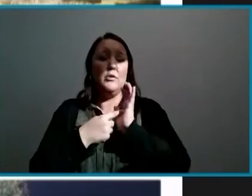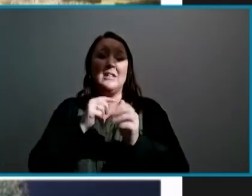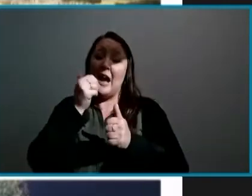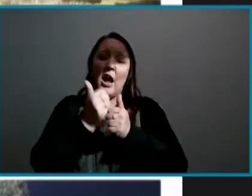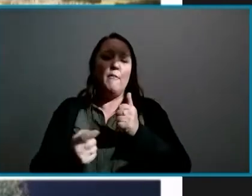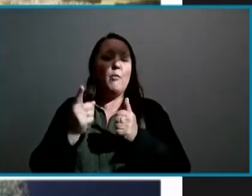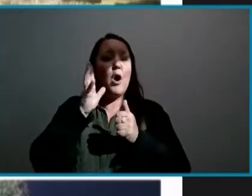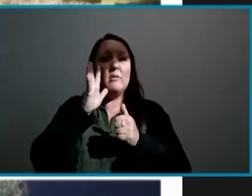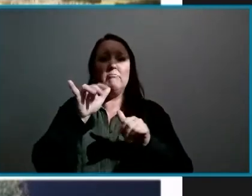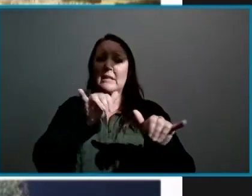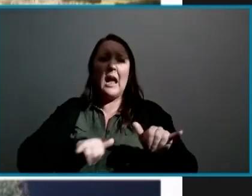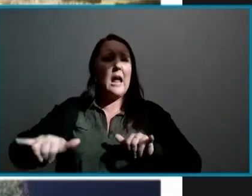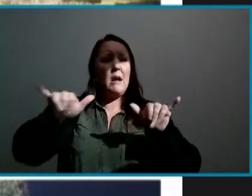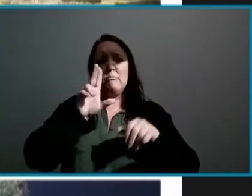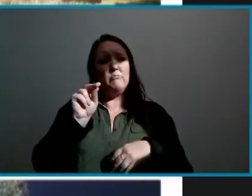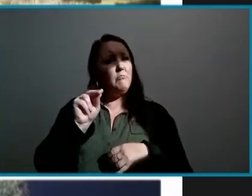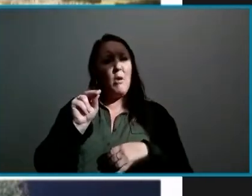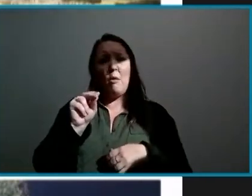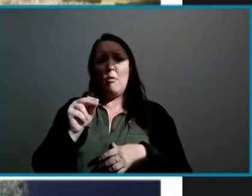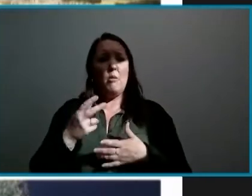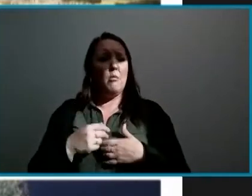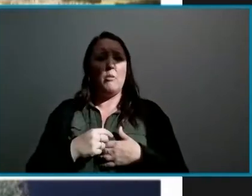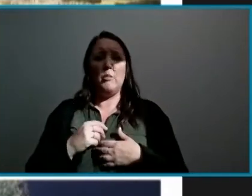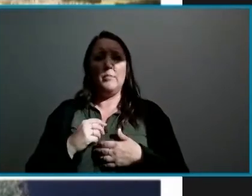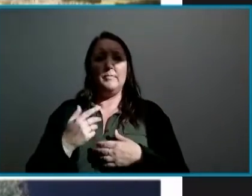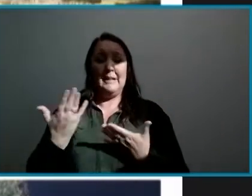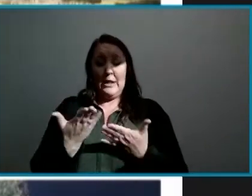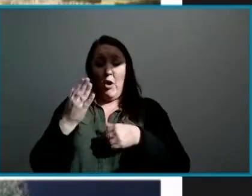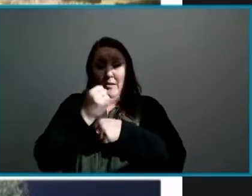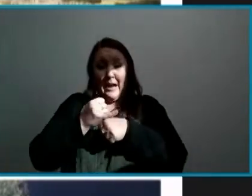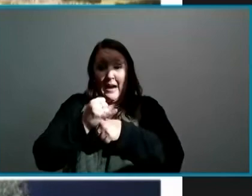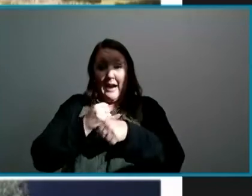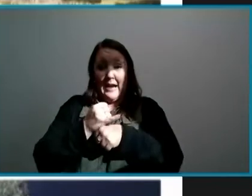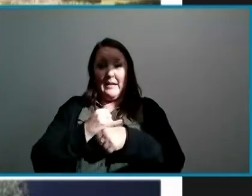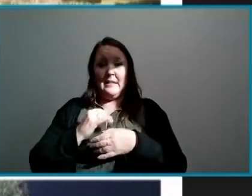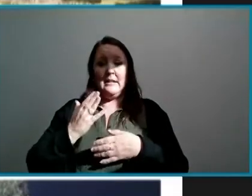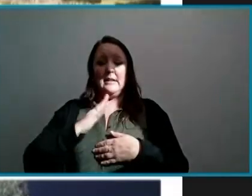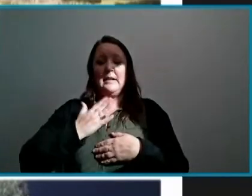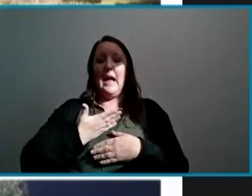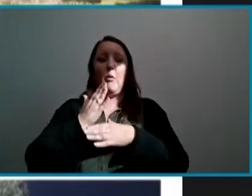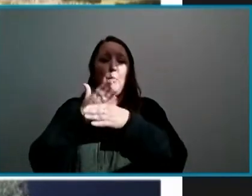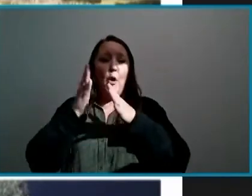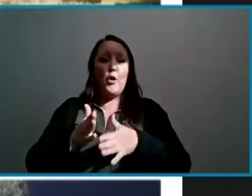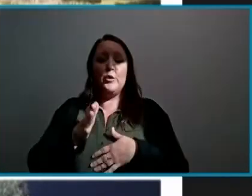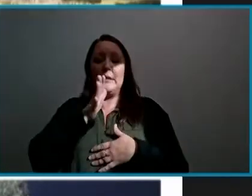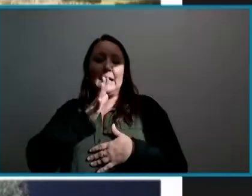You know, our, our Islanders, especially our spouses, the ladies, they love to make food, you know,